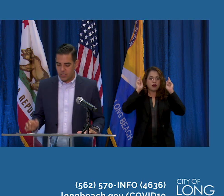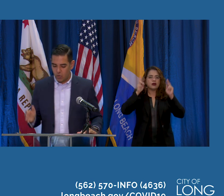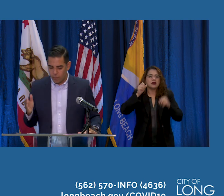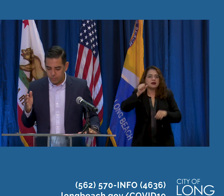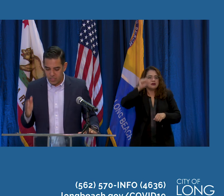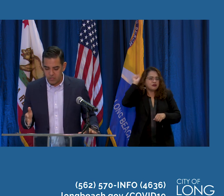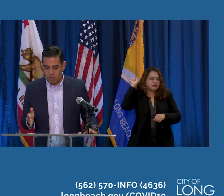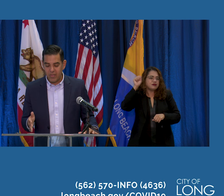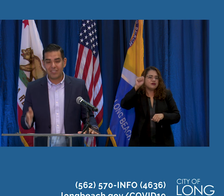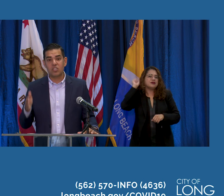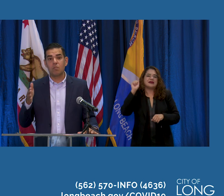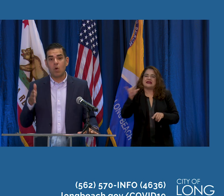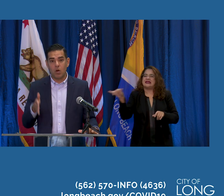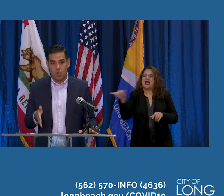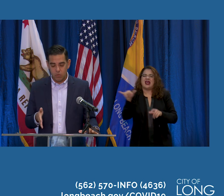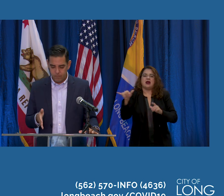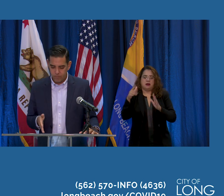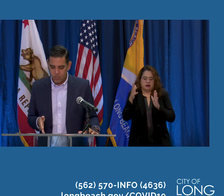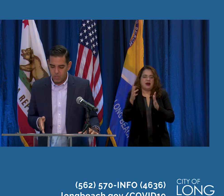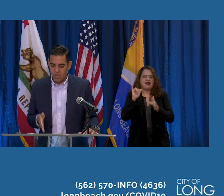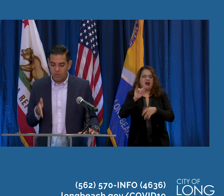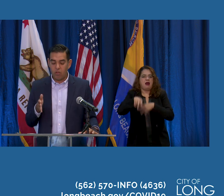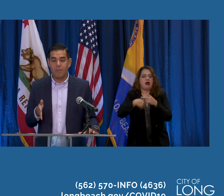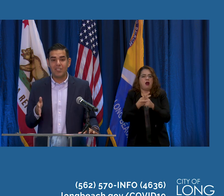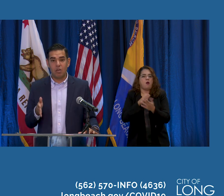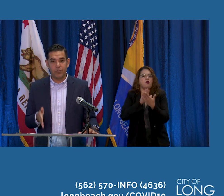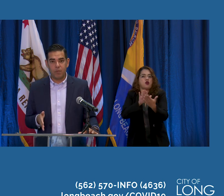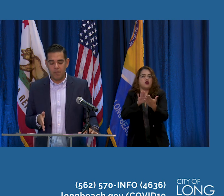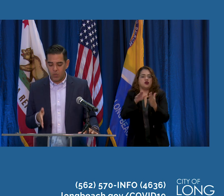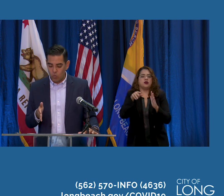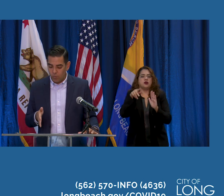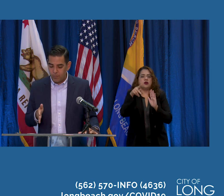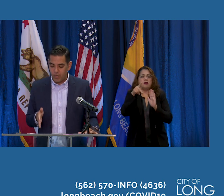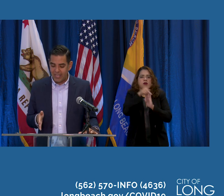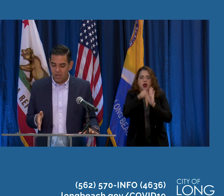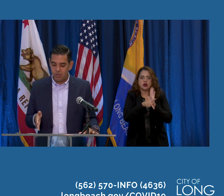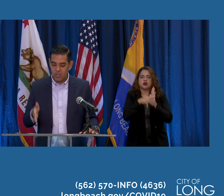And so please know that tomorrow, the Long Beach Health department will be putting out